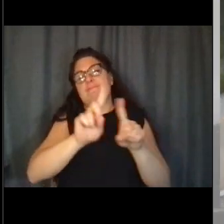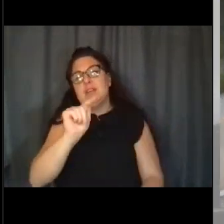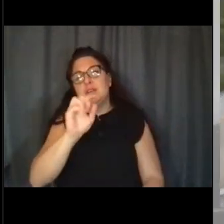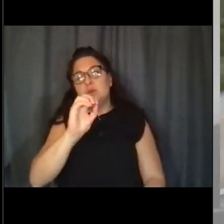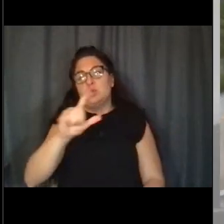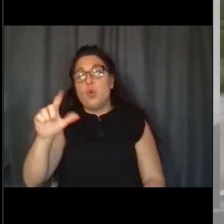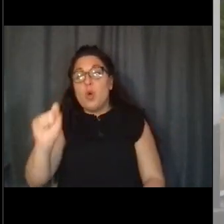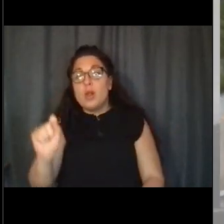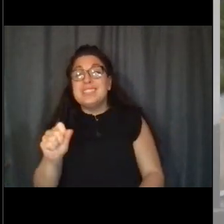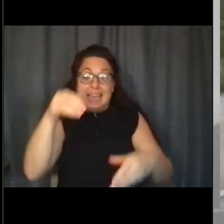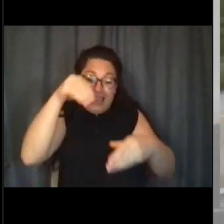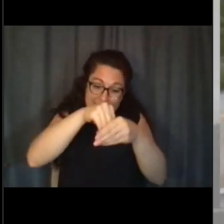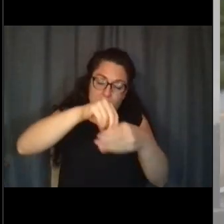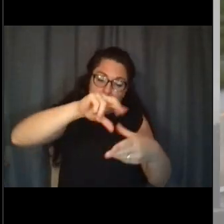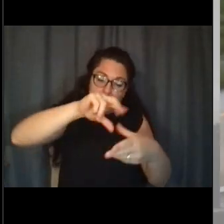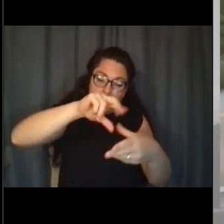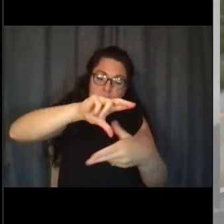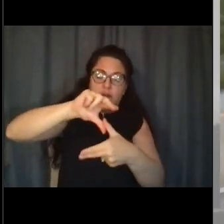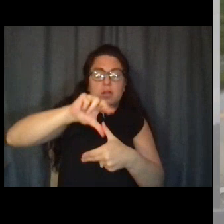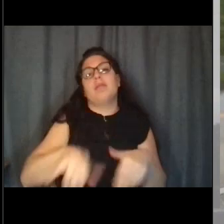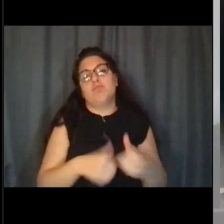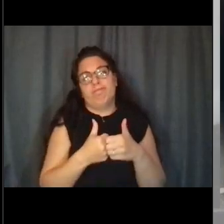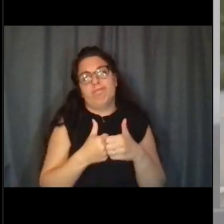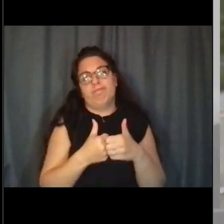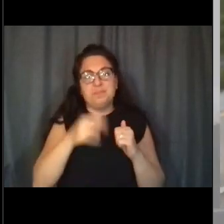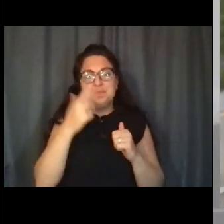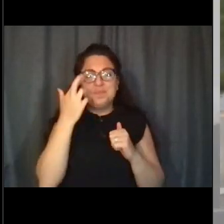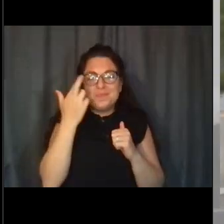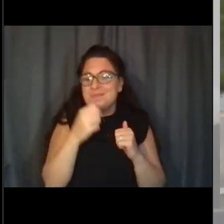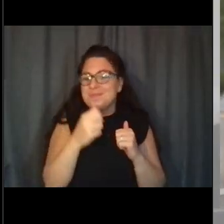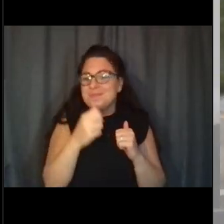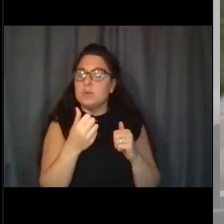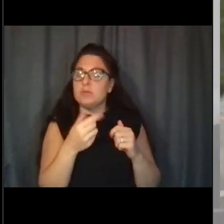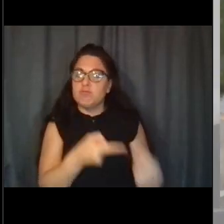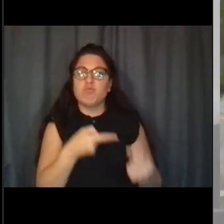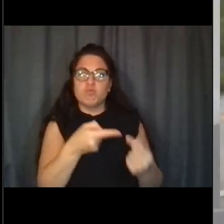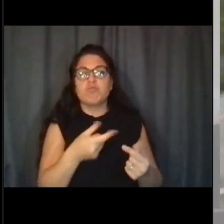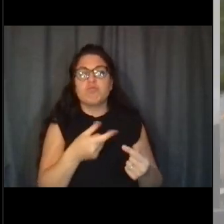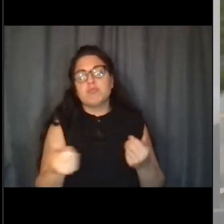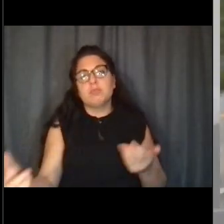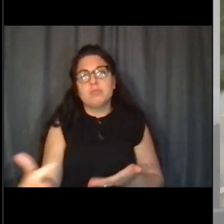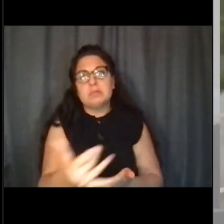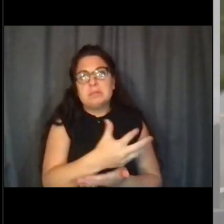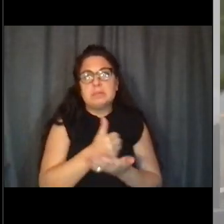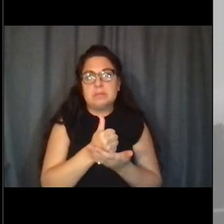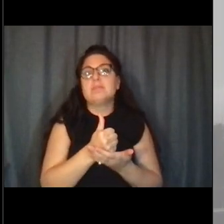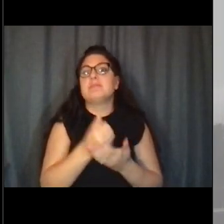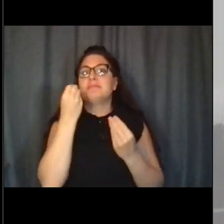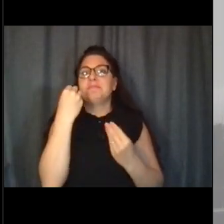And it's one of the reasons why we don't have a lot of these observations. So this is part of the reason why we go out and we do these sorts of things.